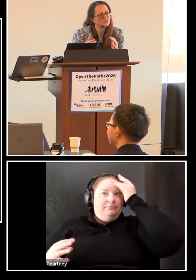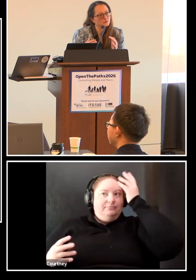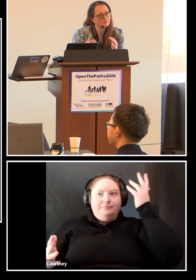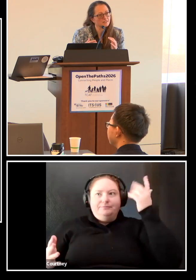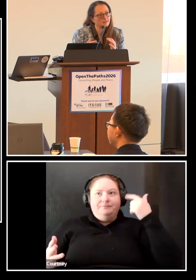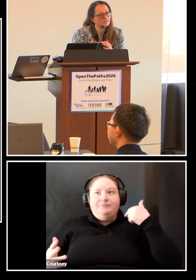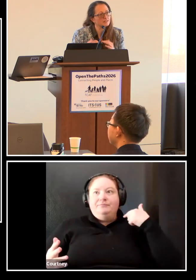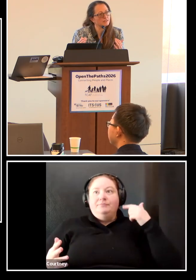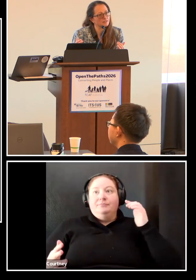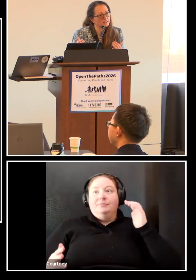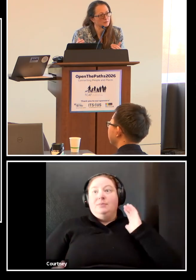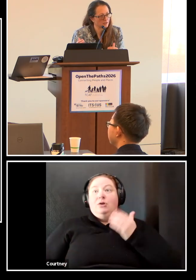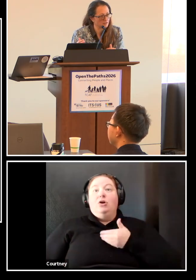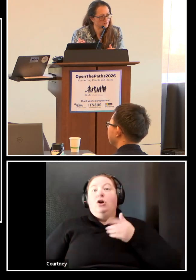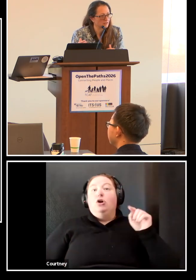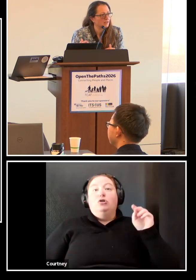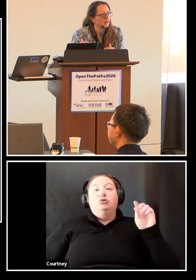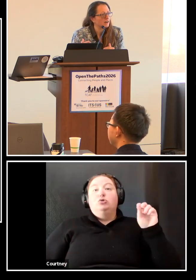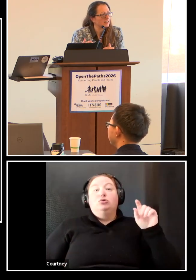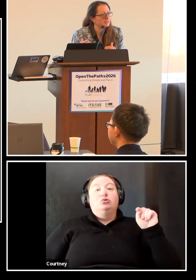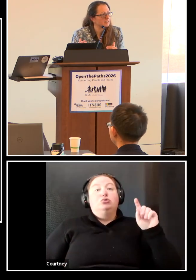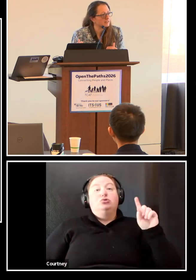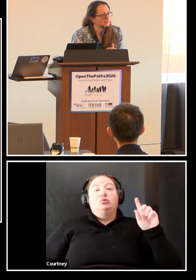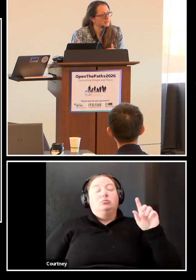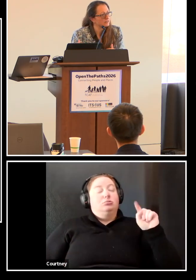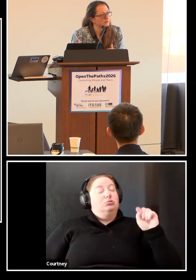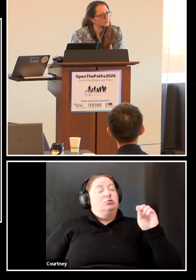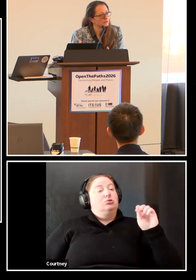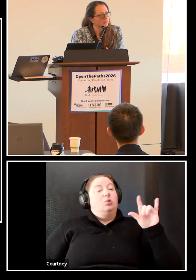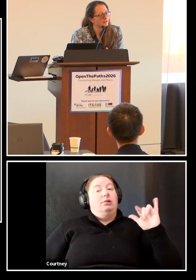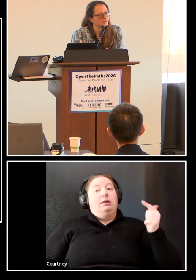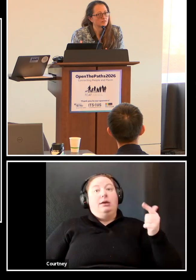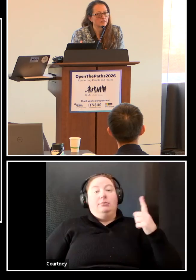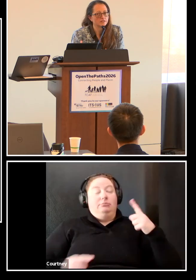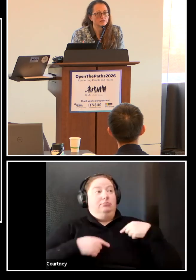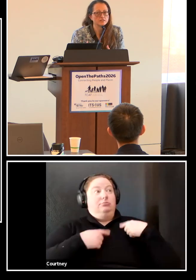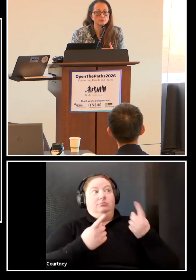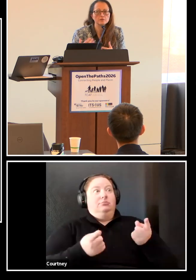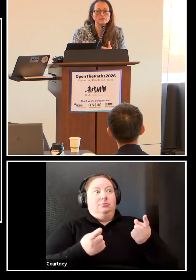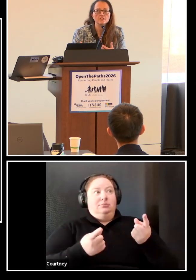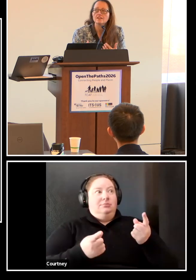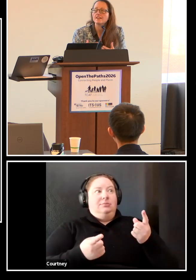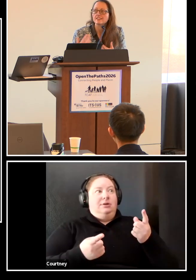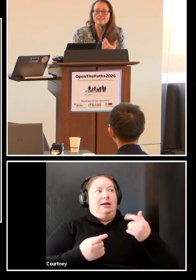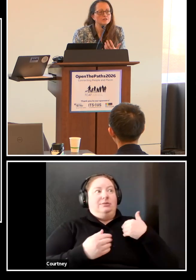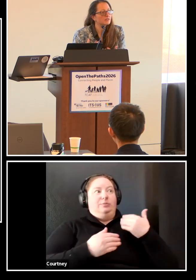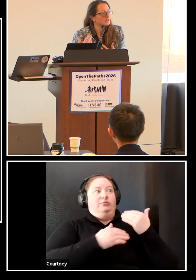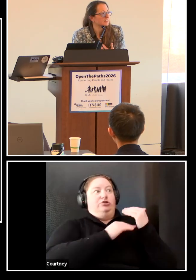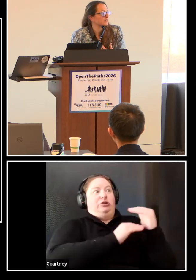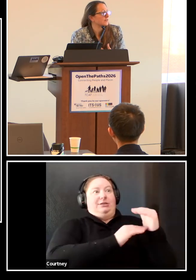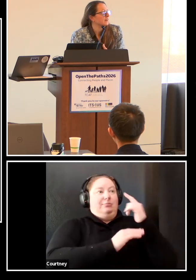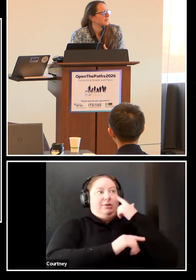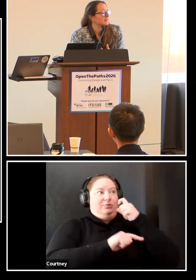our tooling not to even expand our ideas into those kinds of analyses? But can you think of